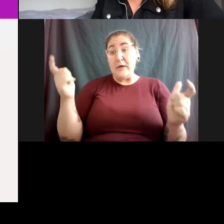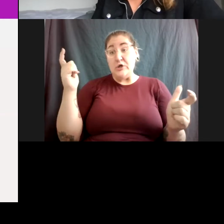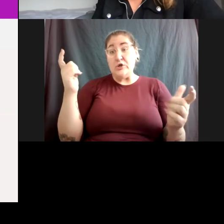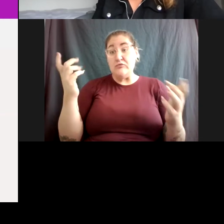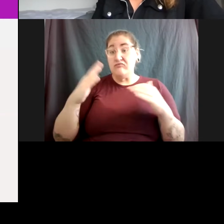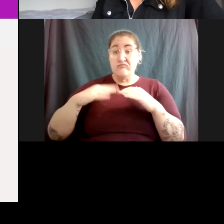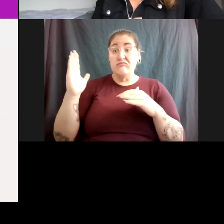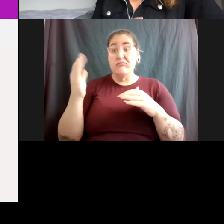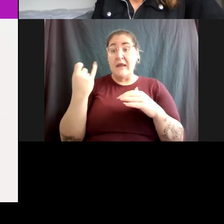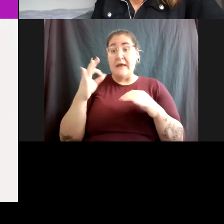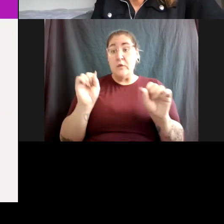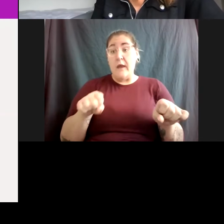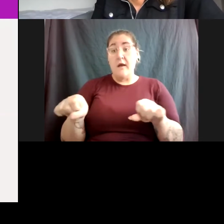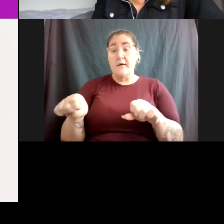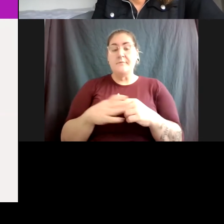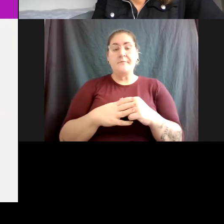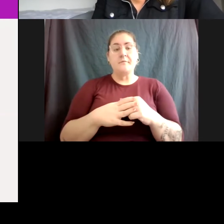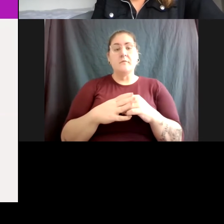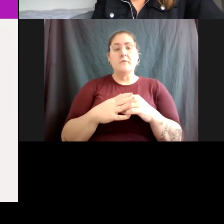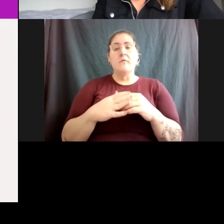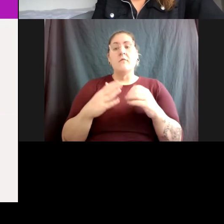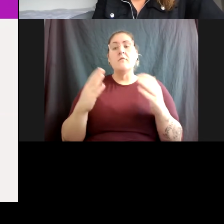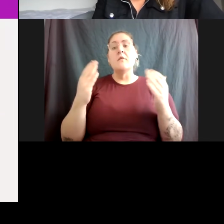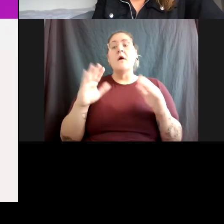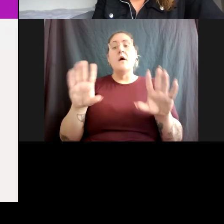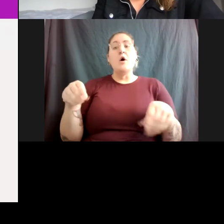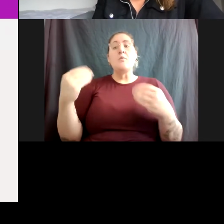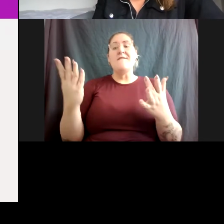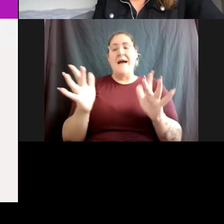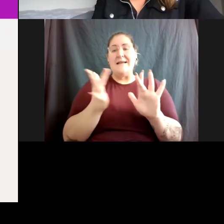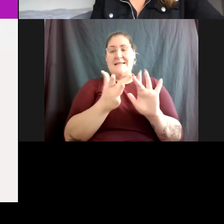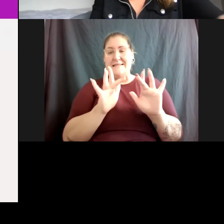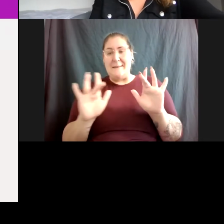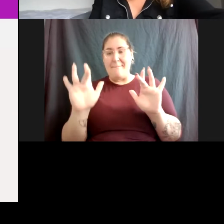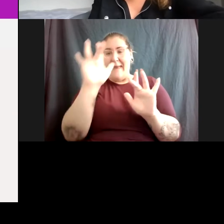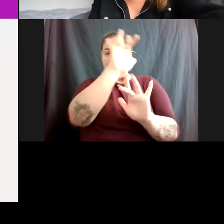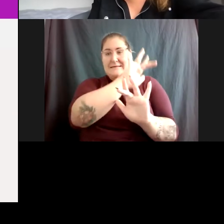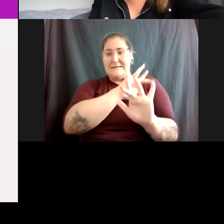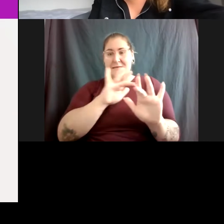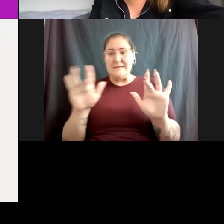can. Provide space between interactive controls, so that people have the opportunity to accurately